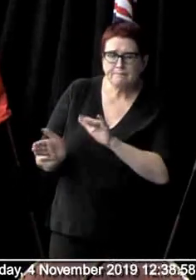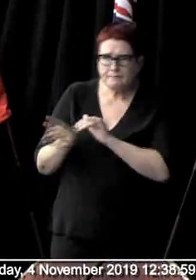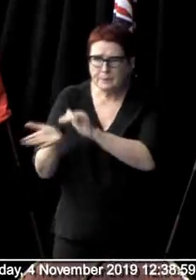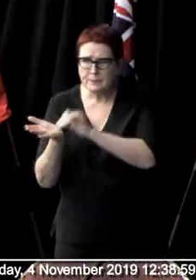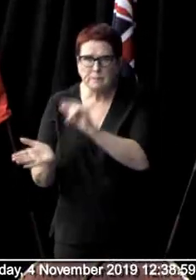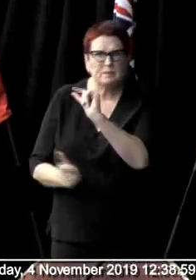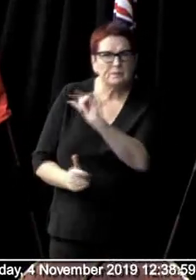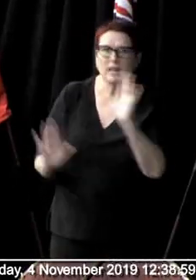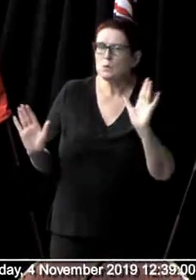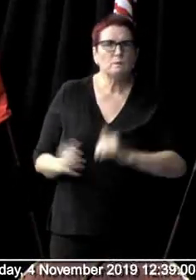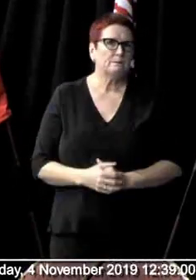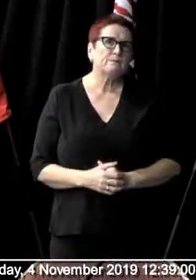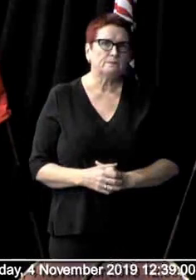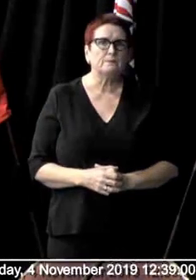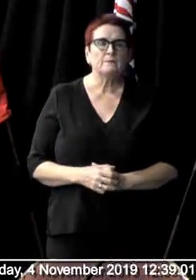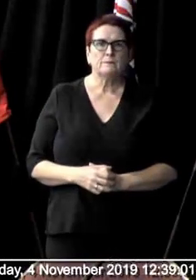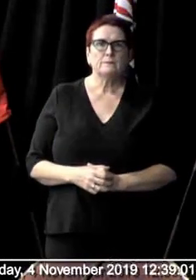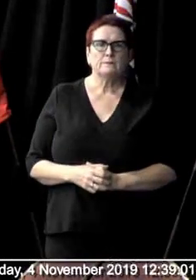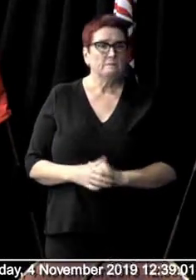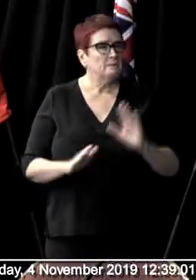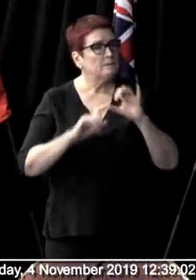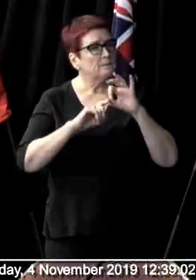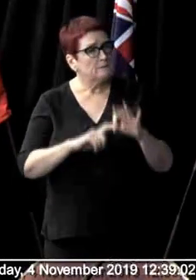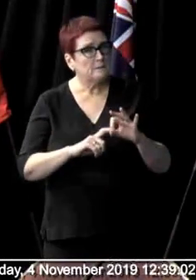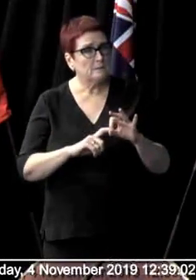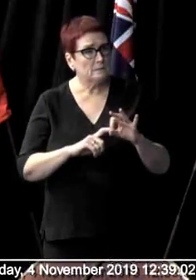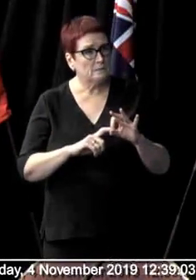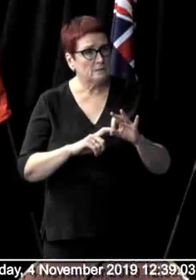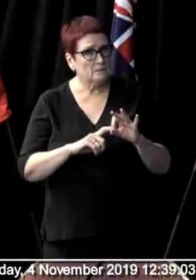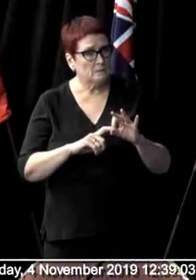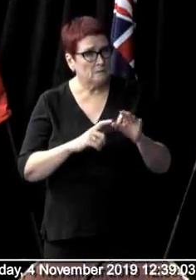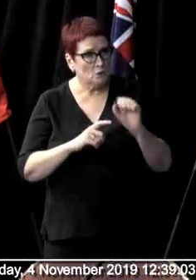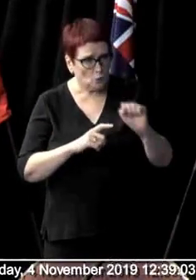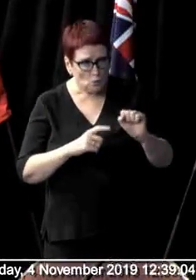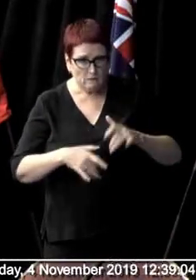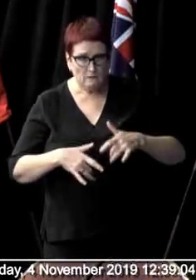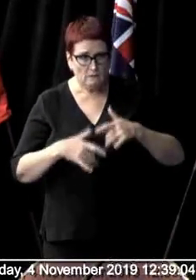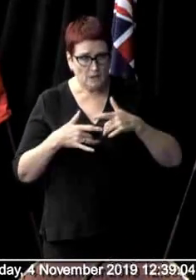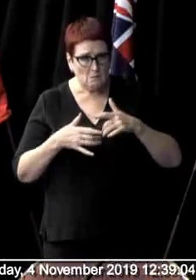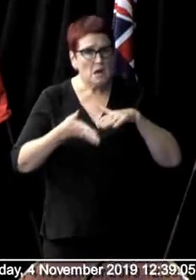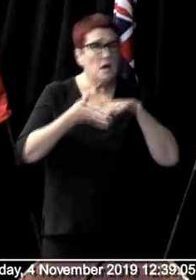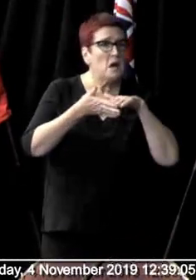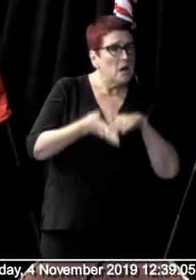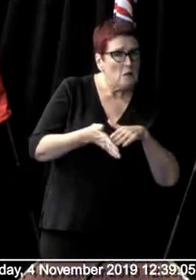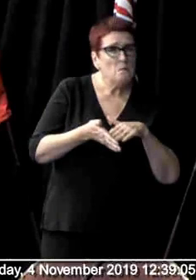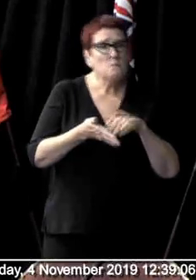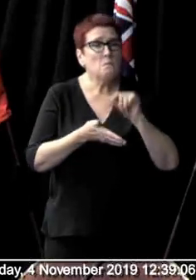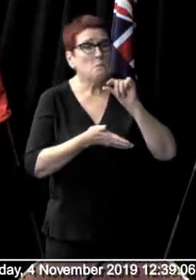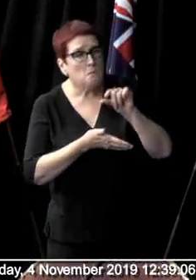Okay? FEMALE: .. and that’s it. So your description – tell me if you feel it’s accurate – is helped her as much as she needed but she really took charge.